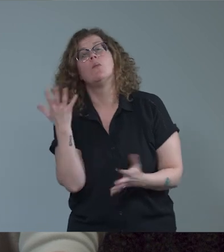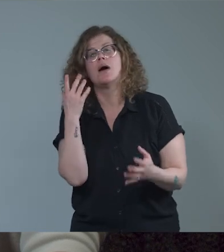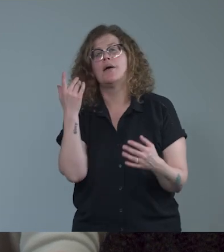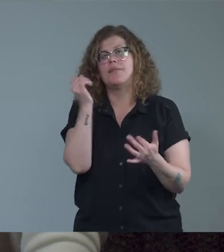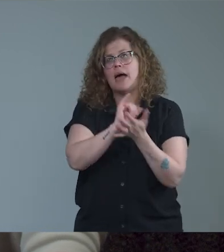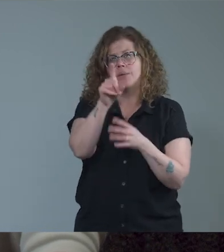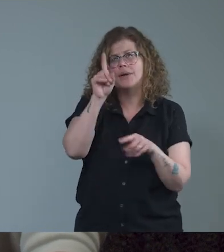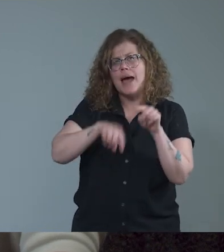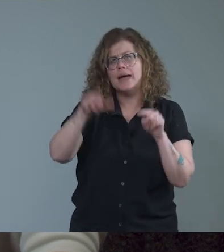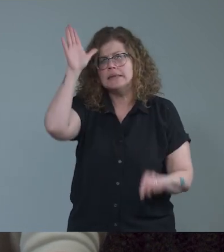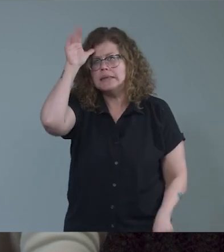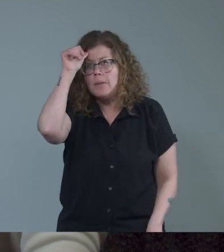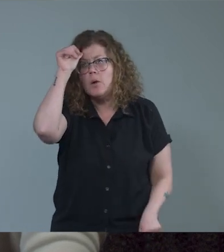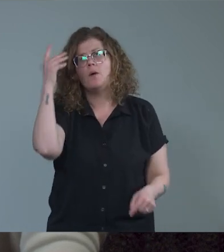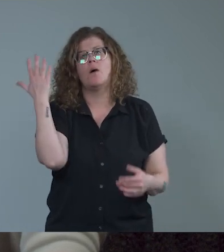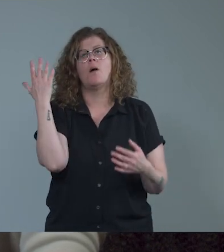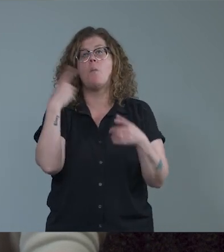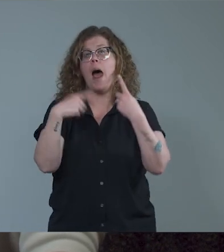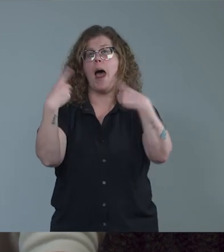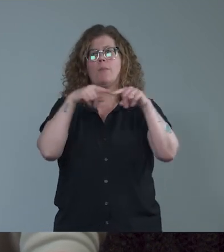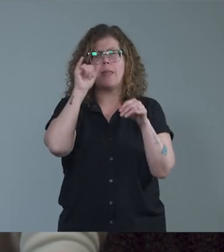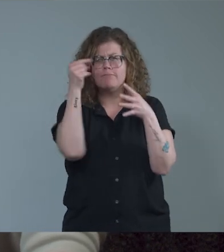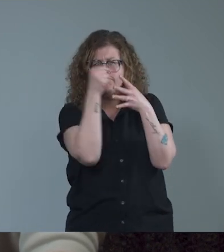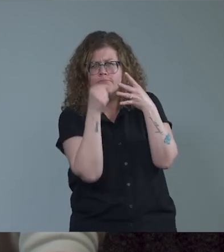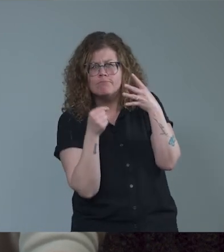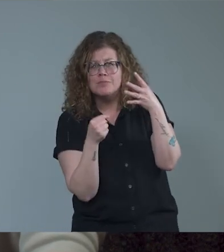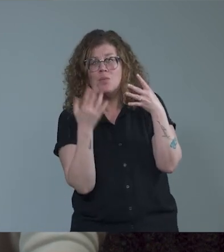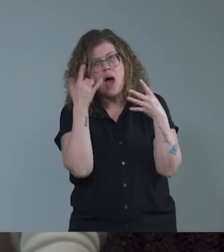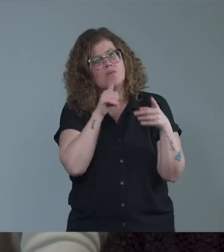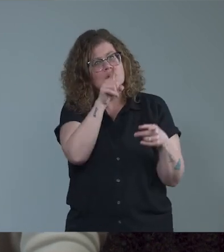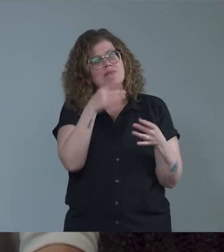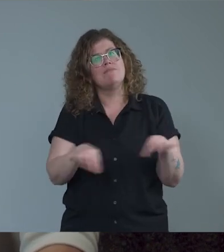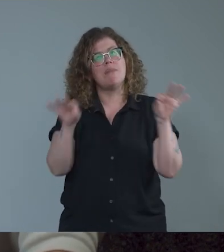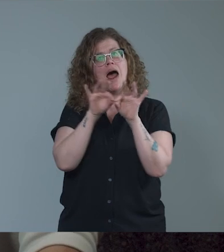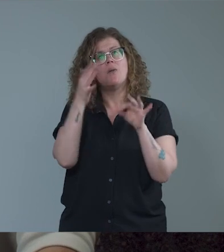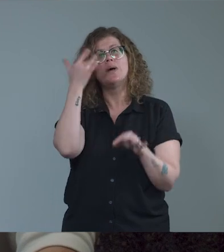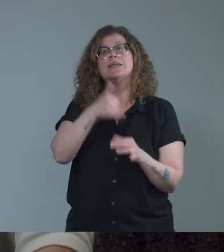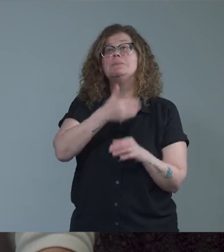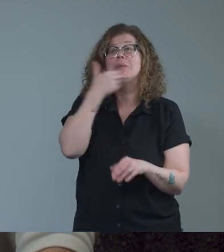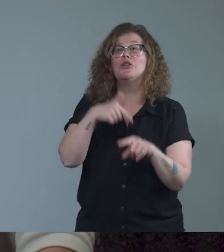especially if certain ones of those are going to cause issues in a public space because they're being interactive. Safety is a big thing.